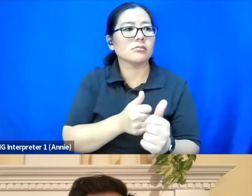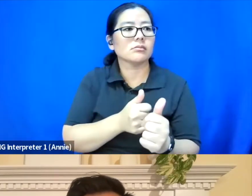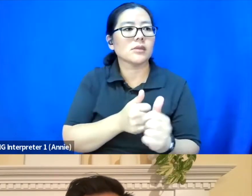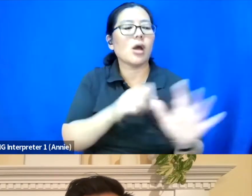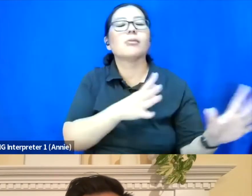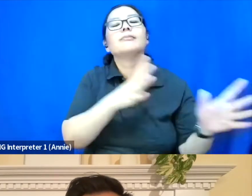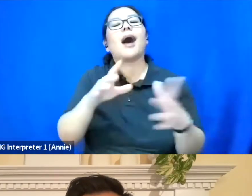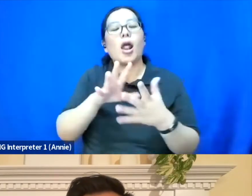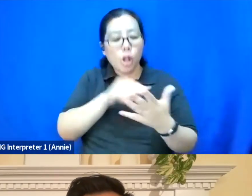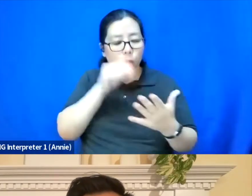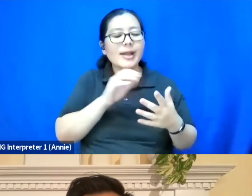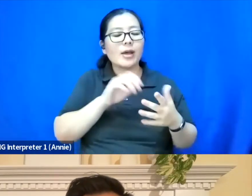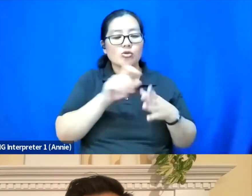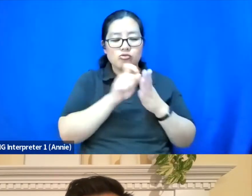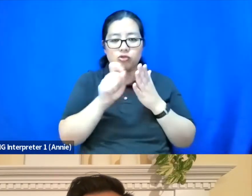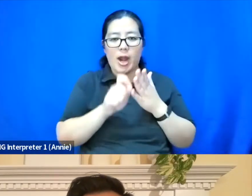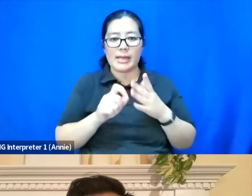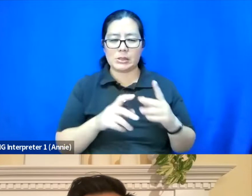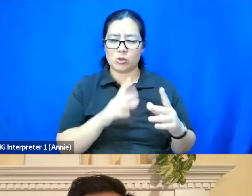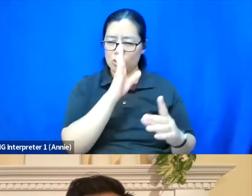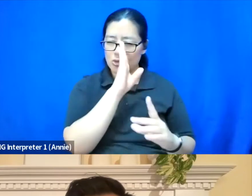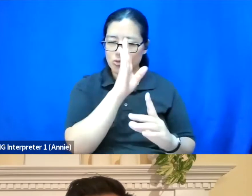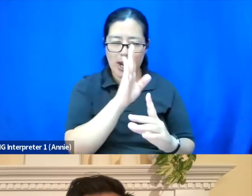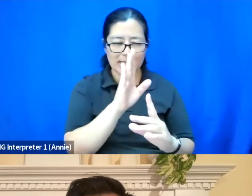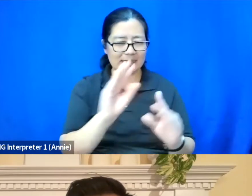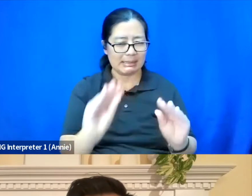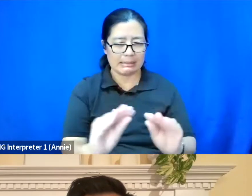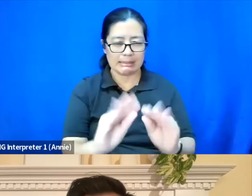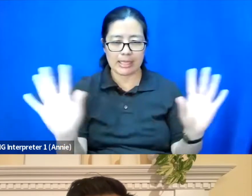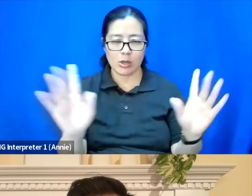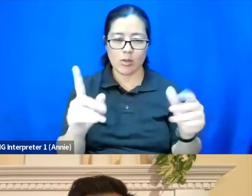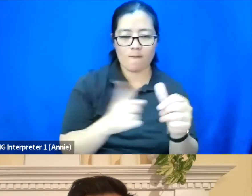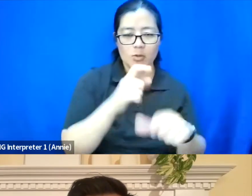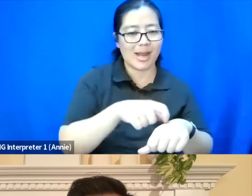and making funny jokes at me and telling me about her day.